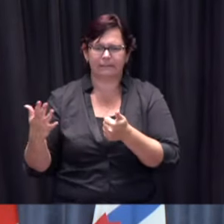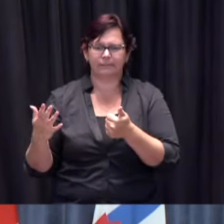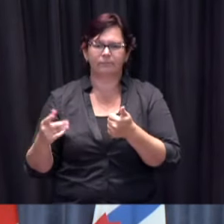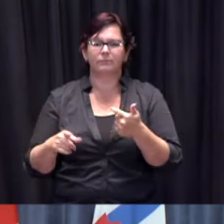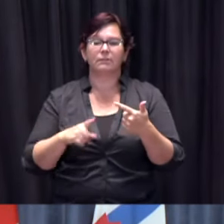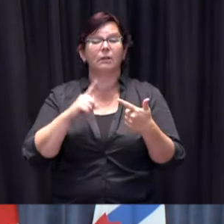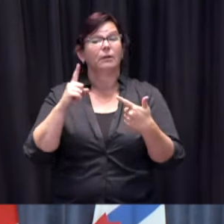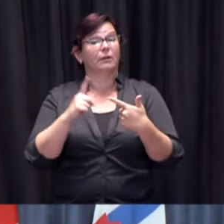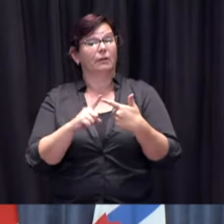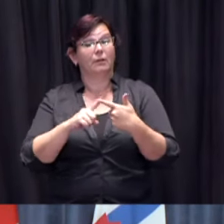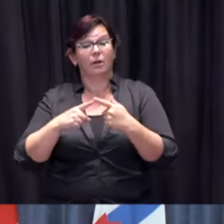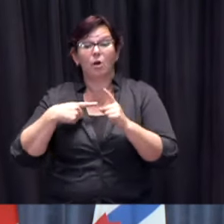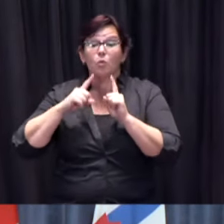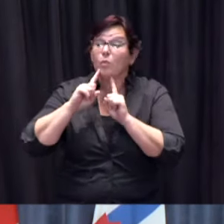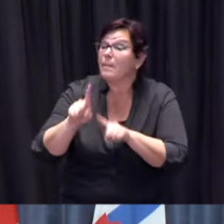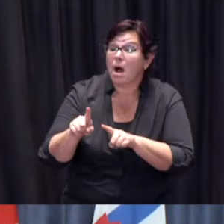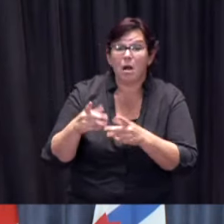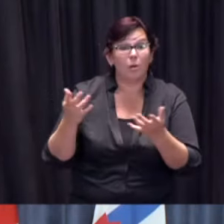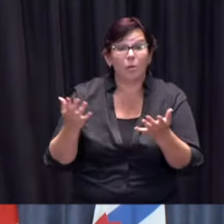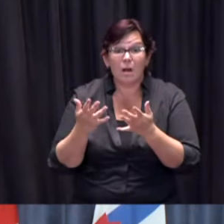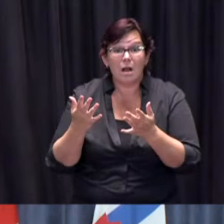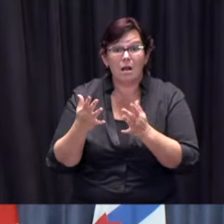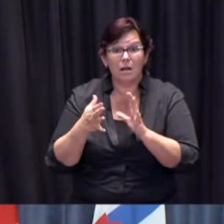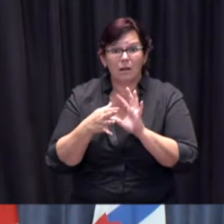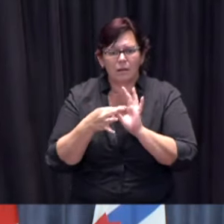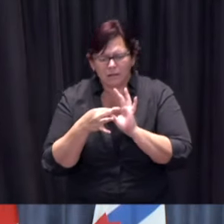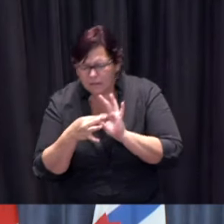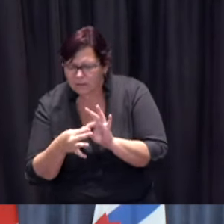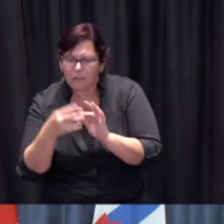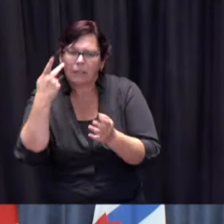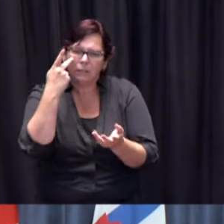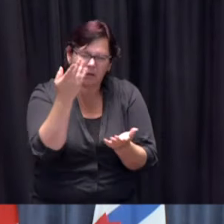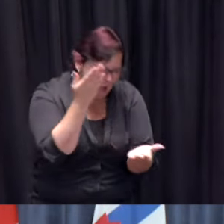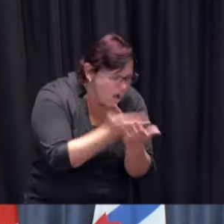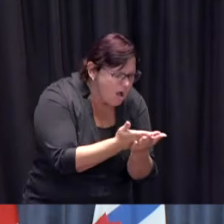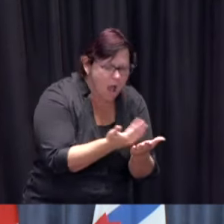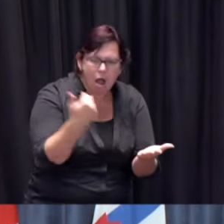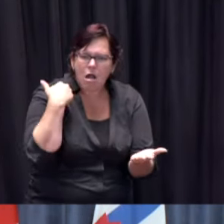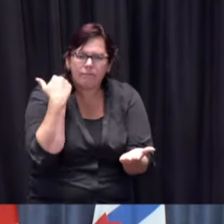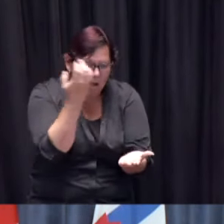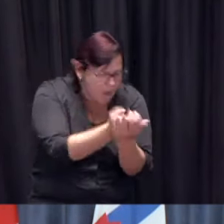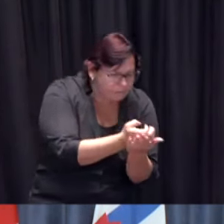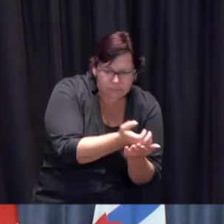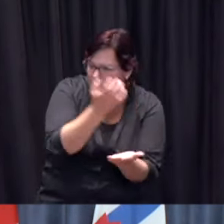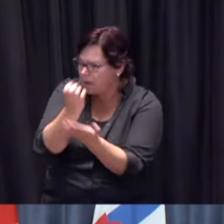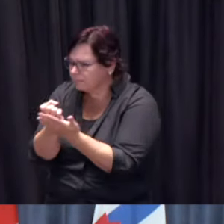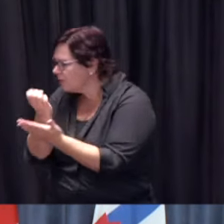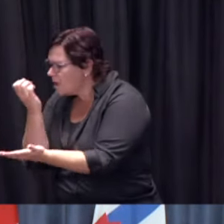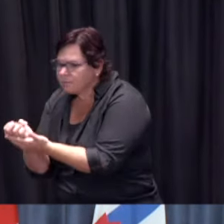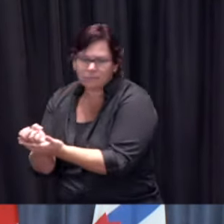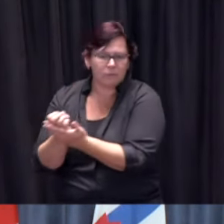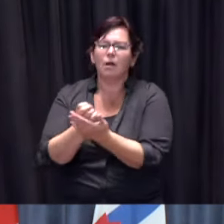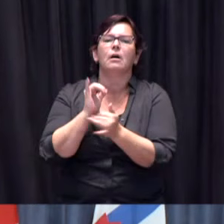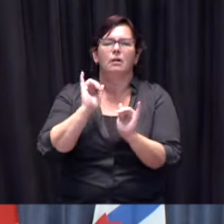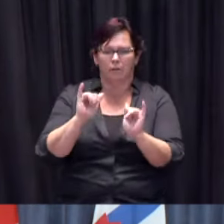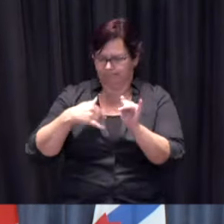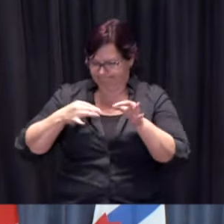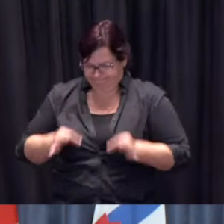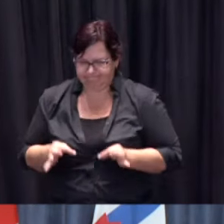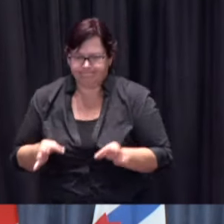guided by evidence and the best possible public health advice. We did that when we locked down our city.